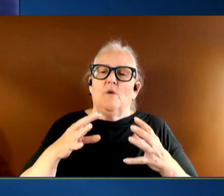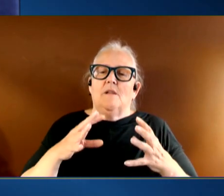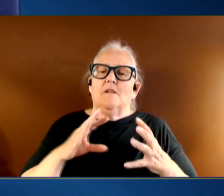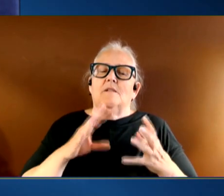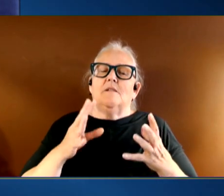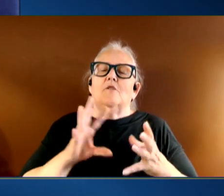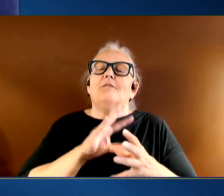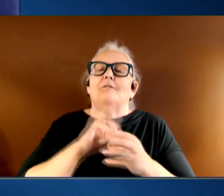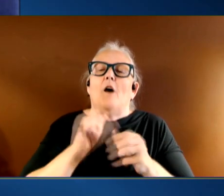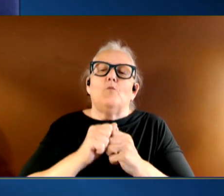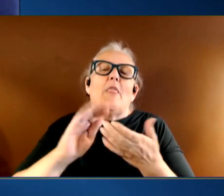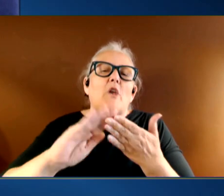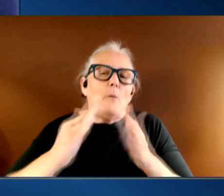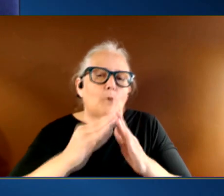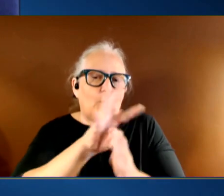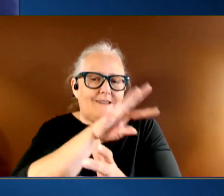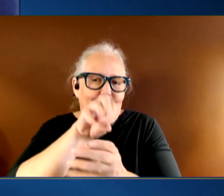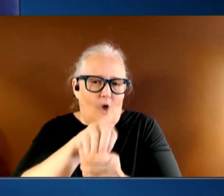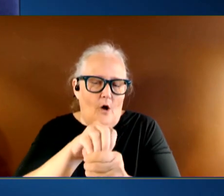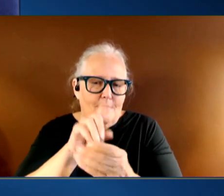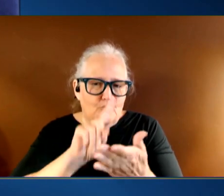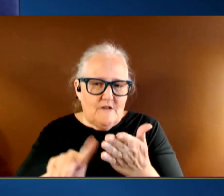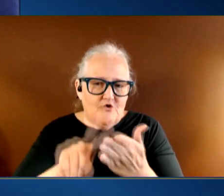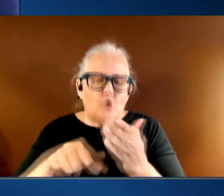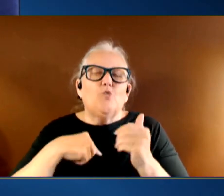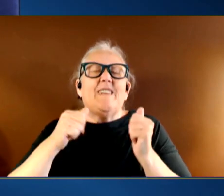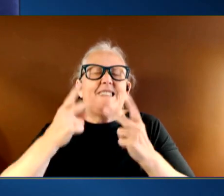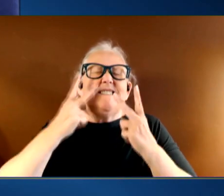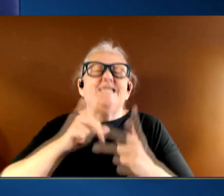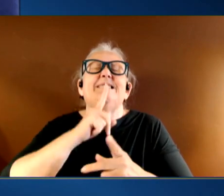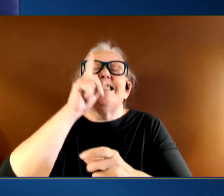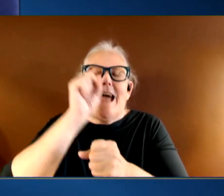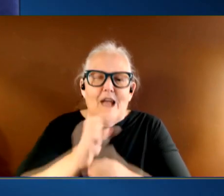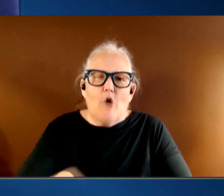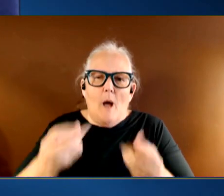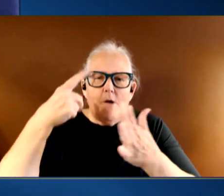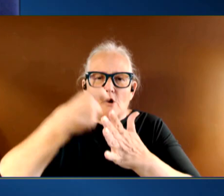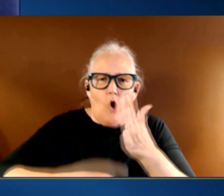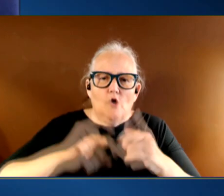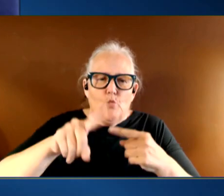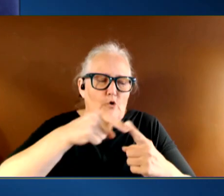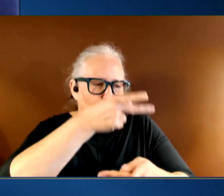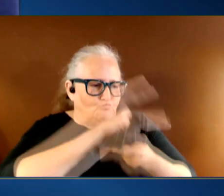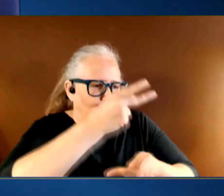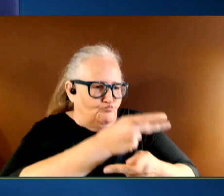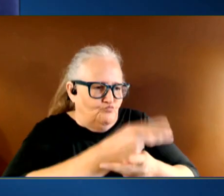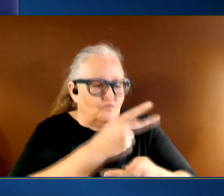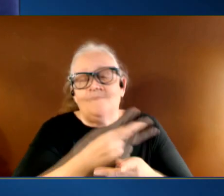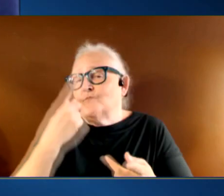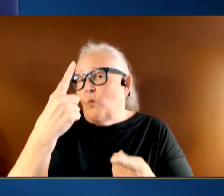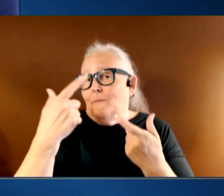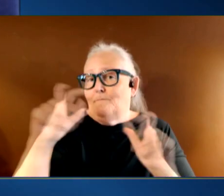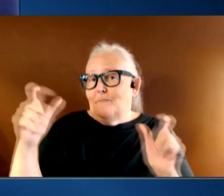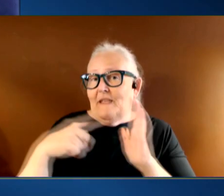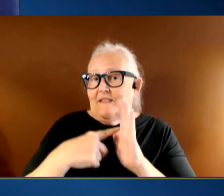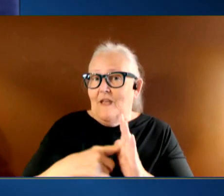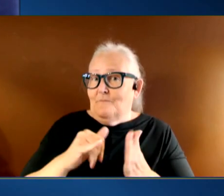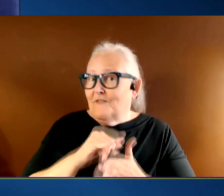we can start to give real numbers of what it costs to take care of people with sickle cell disease. So, one major example that many of you were involved in was that my life with sickle cell